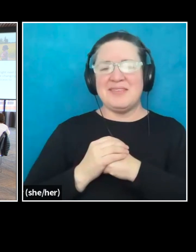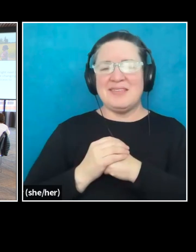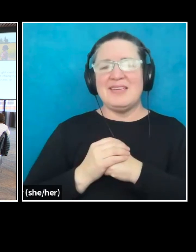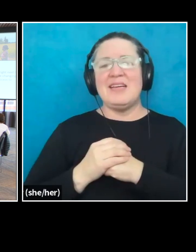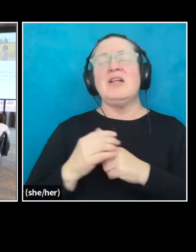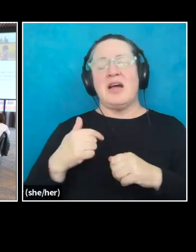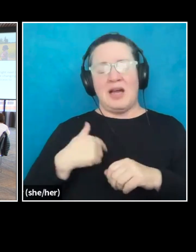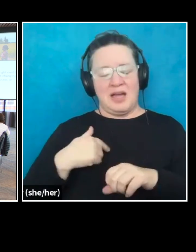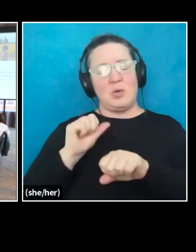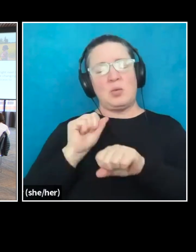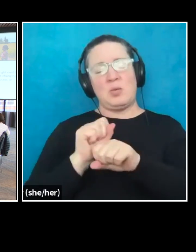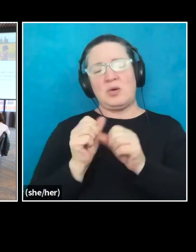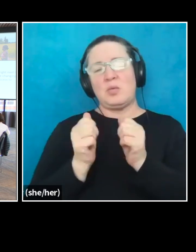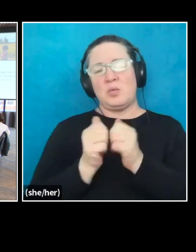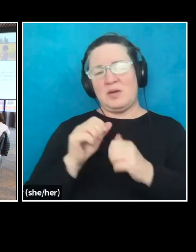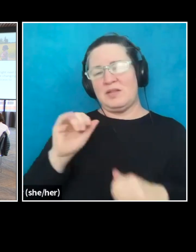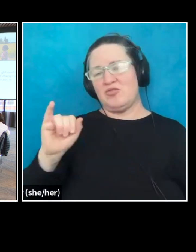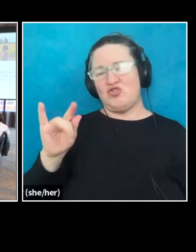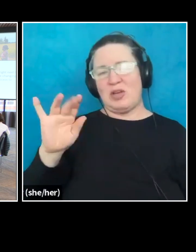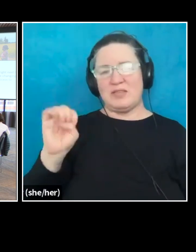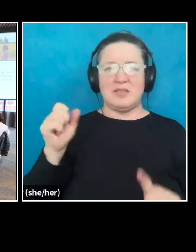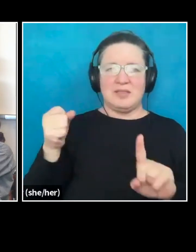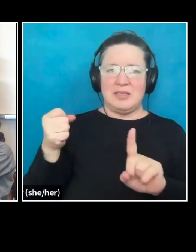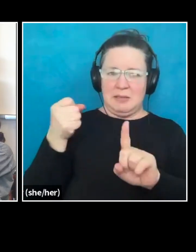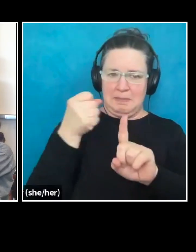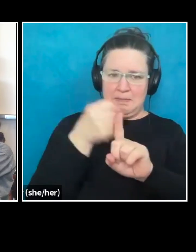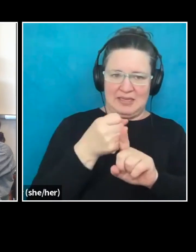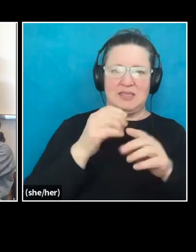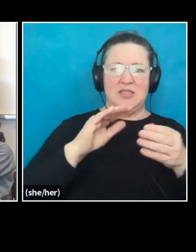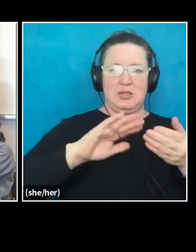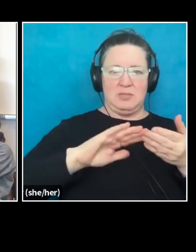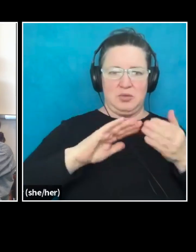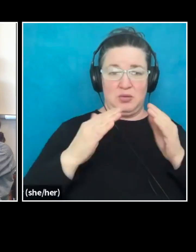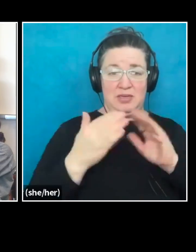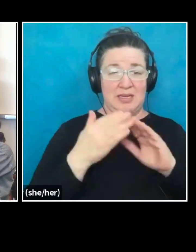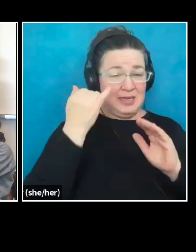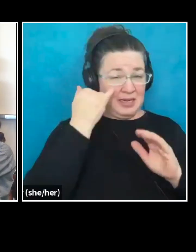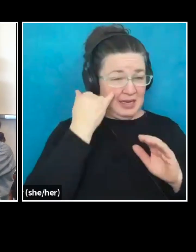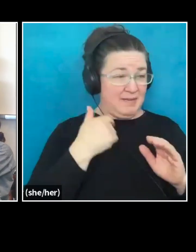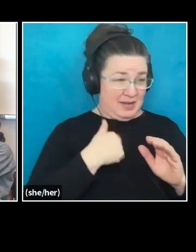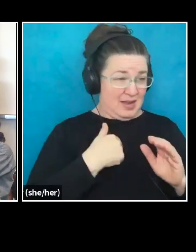impacted community and if I've talked to you here, I've probably the horse is being beat,